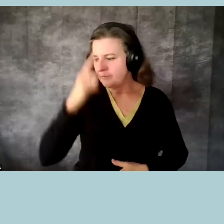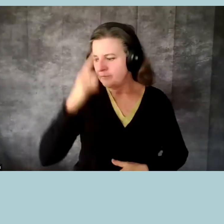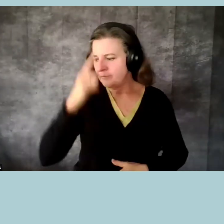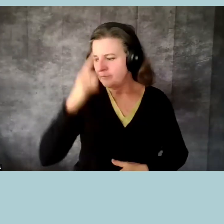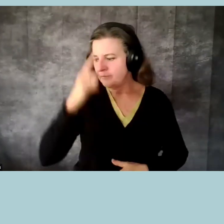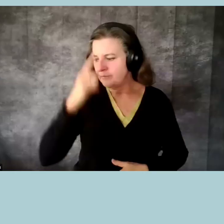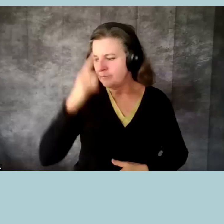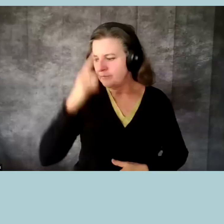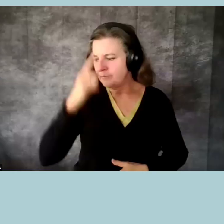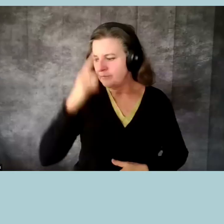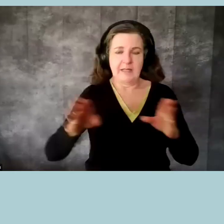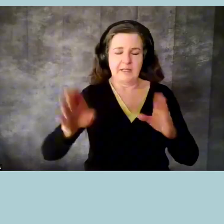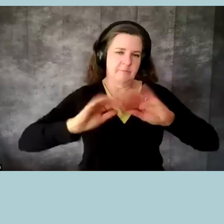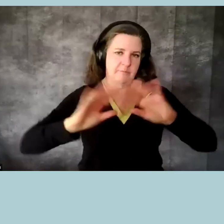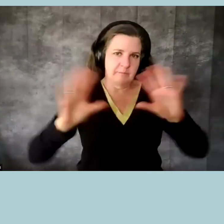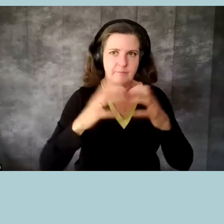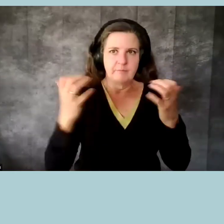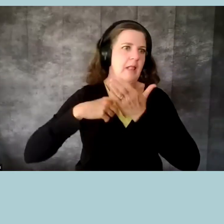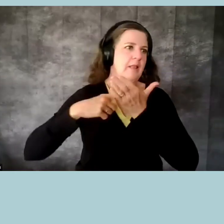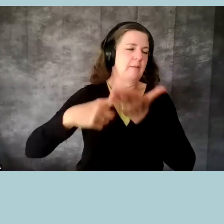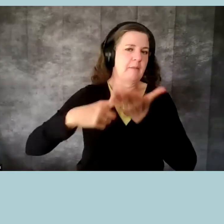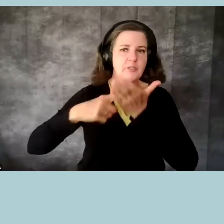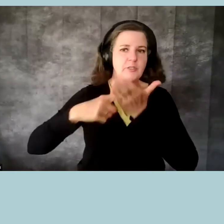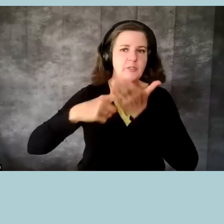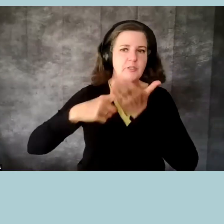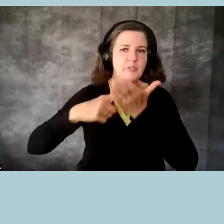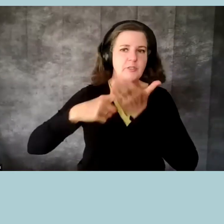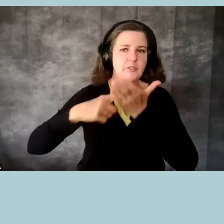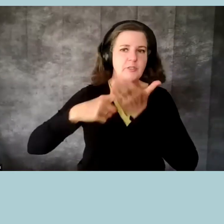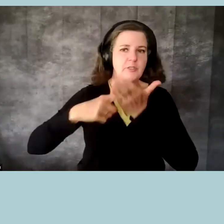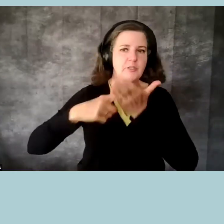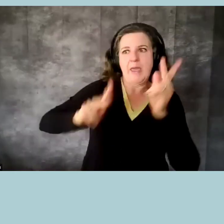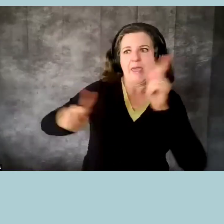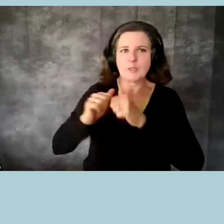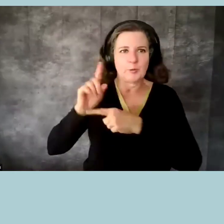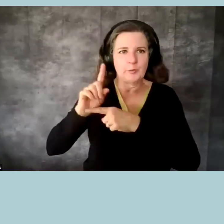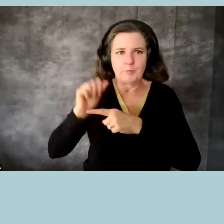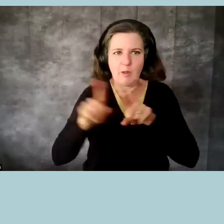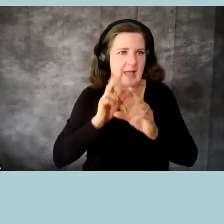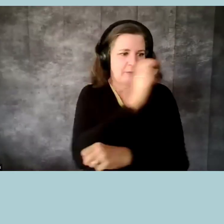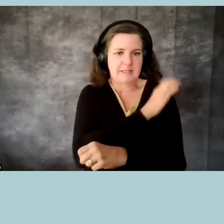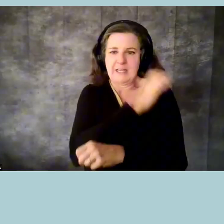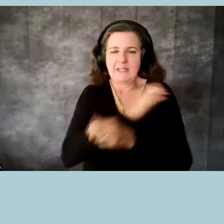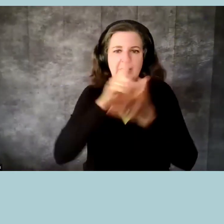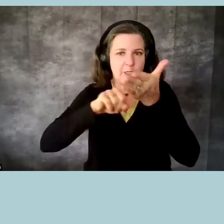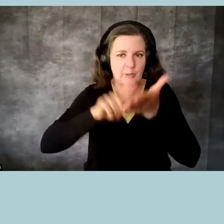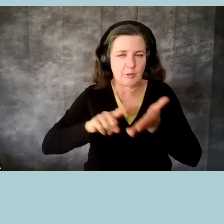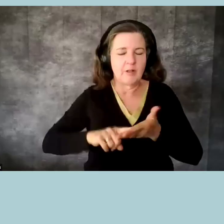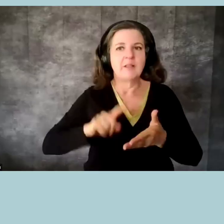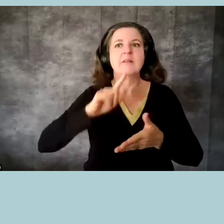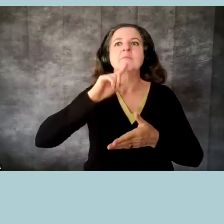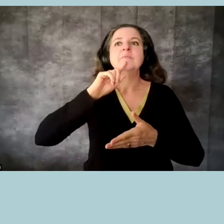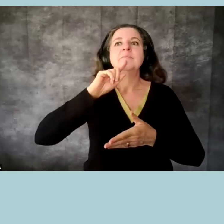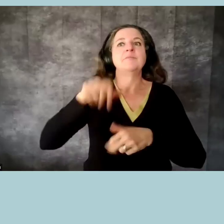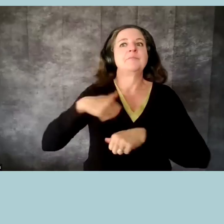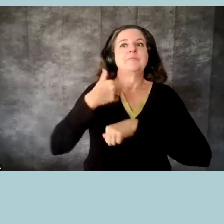about we can't exclude people with disabilities as participants in clinical research. So even just setting aside specific domains of disability health